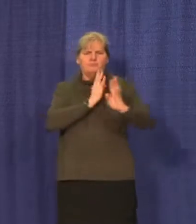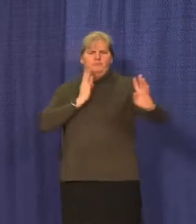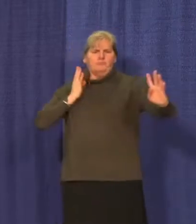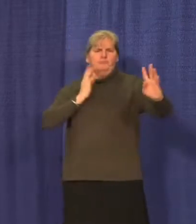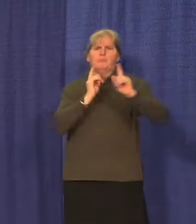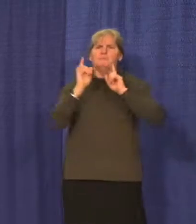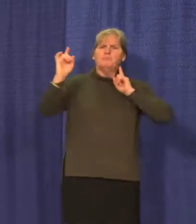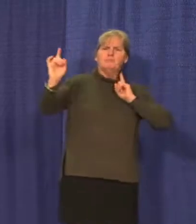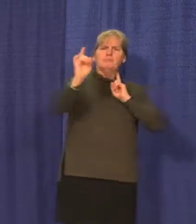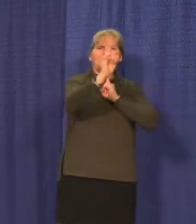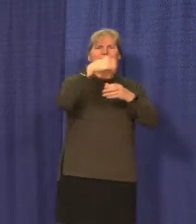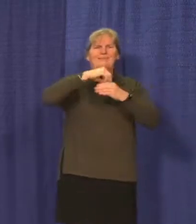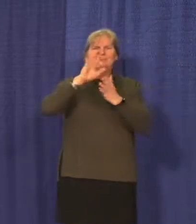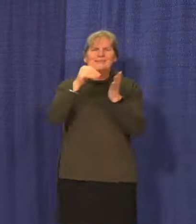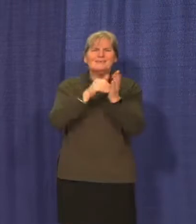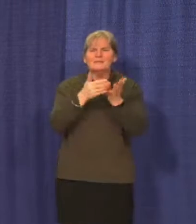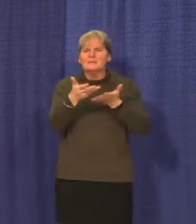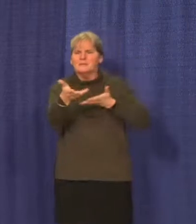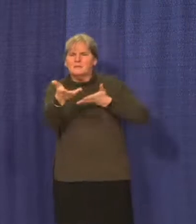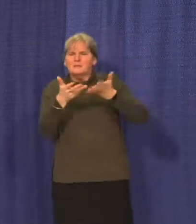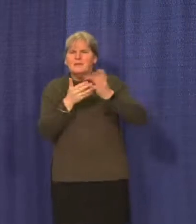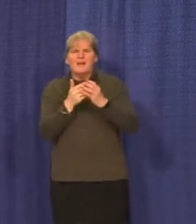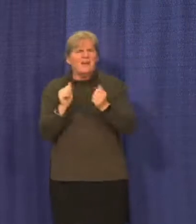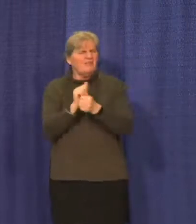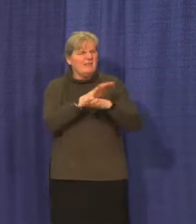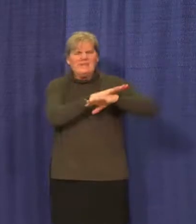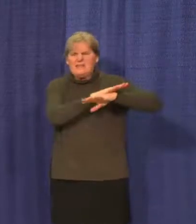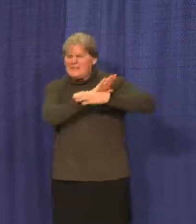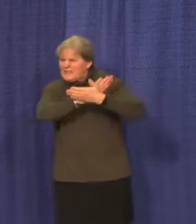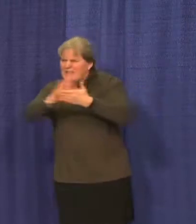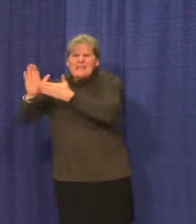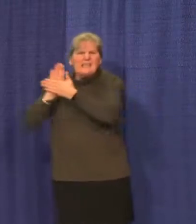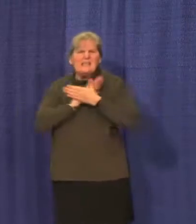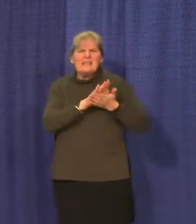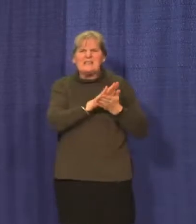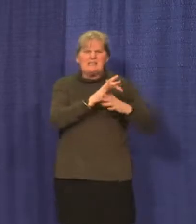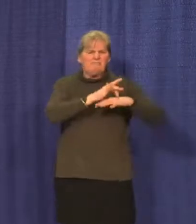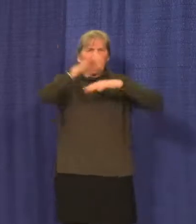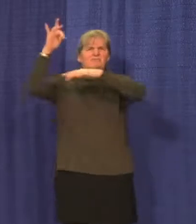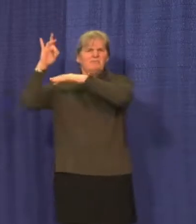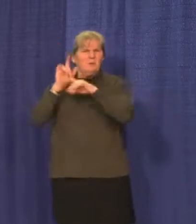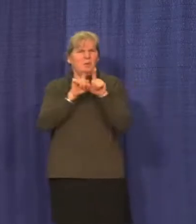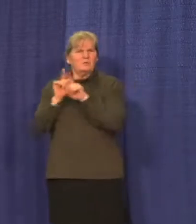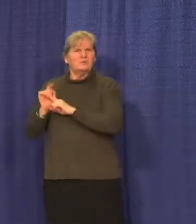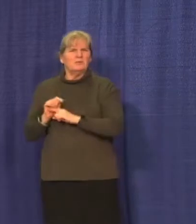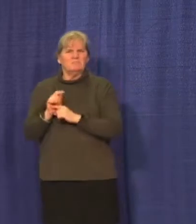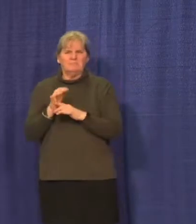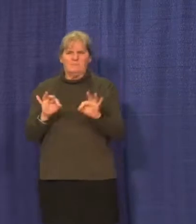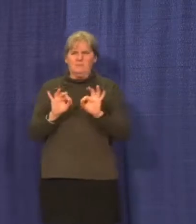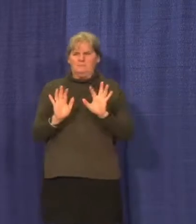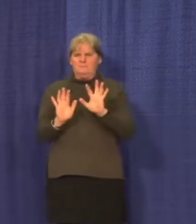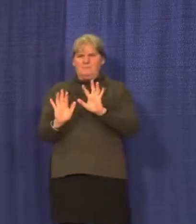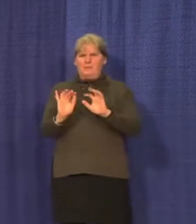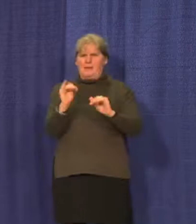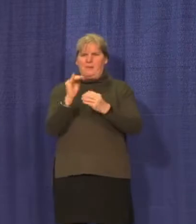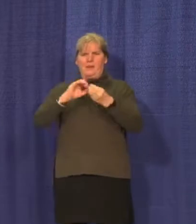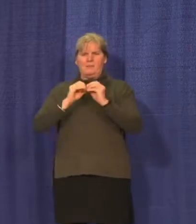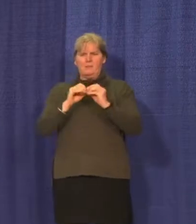distancing is practised and everything is sanitized properly. Our goal is to roll out this